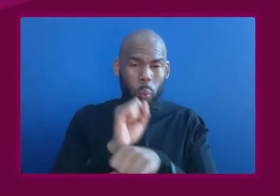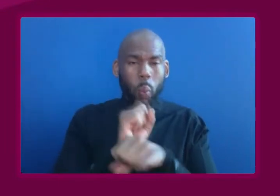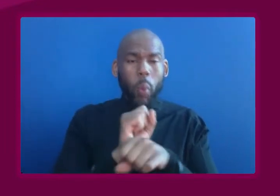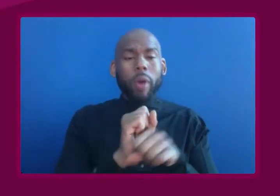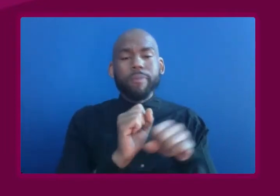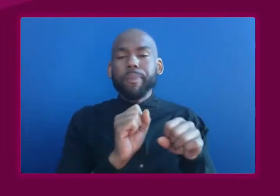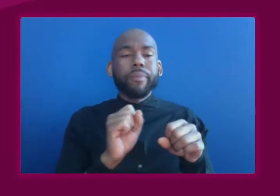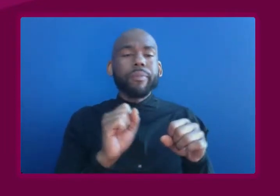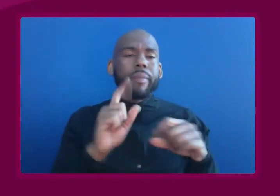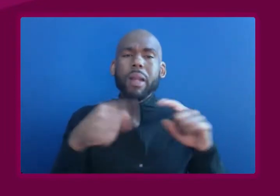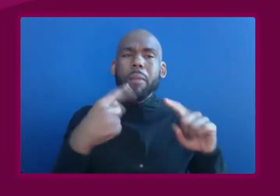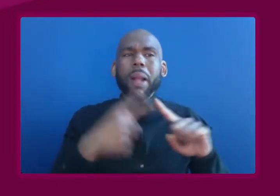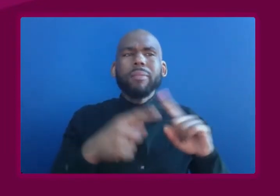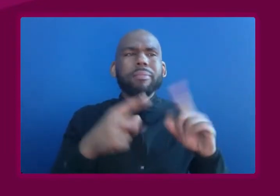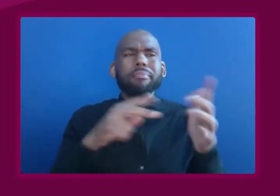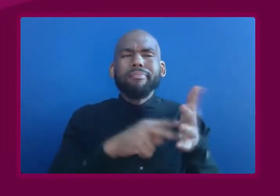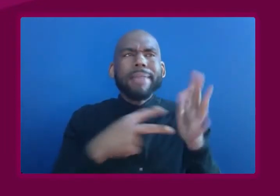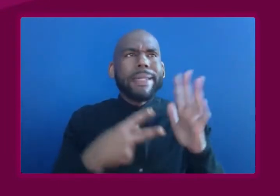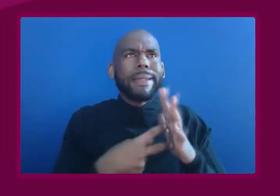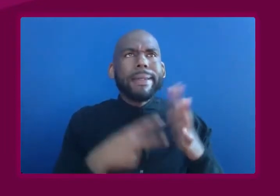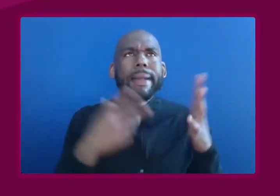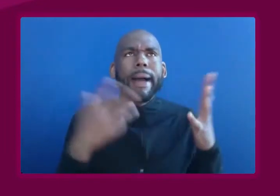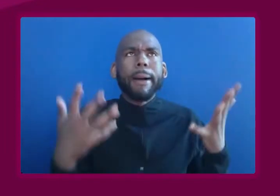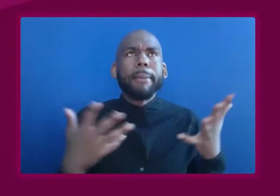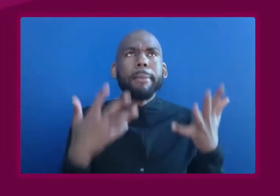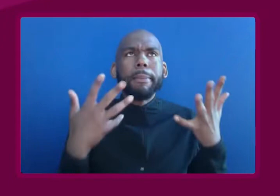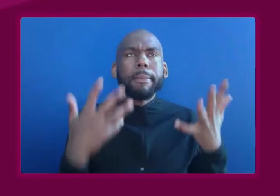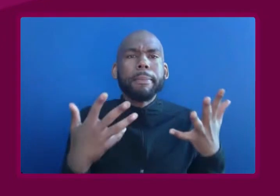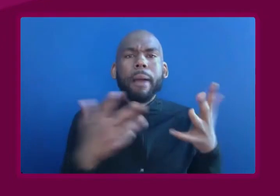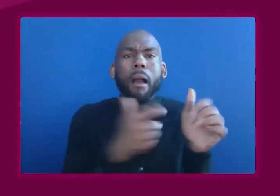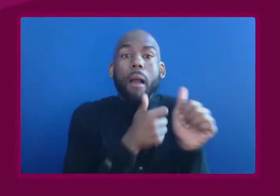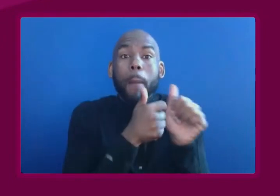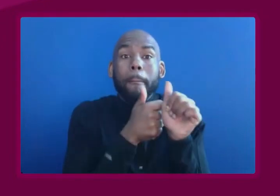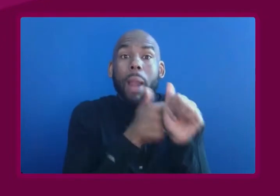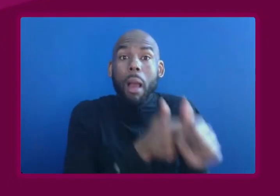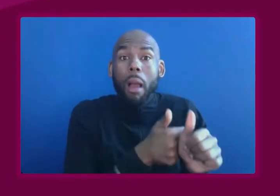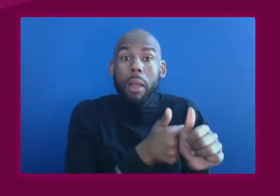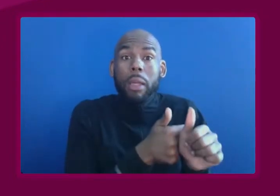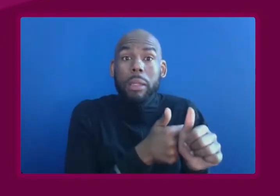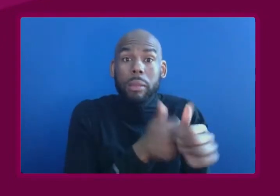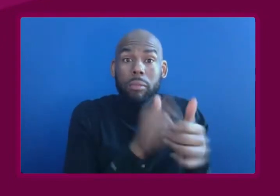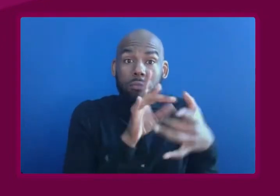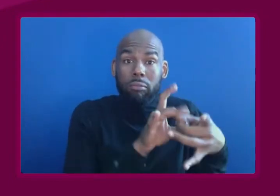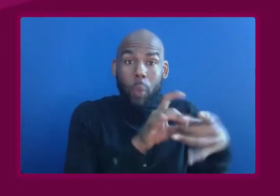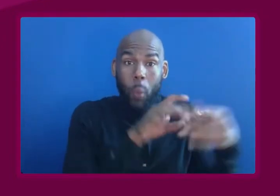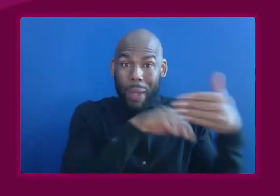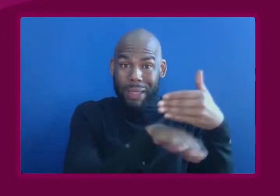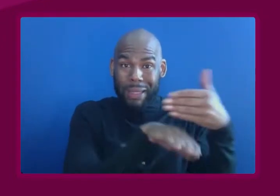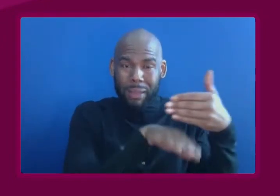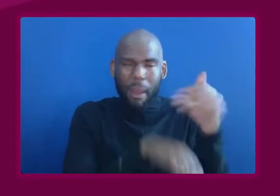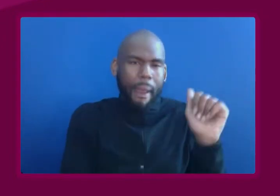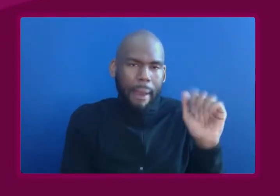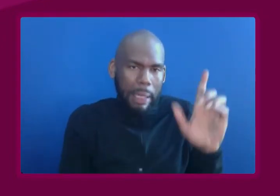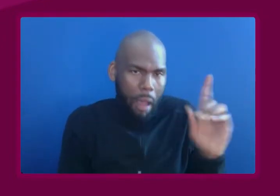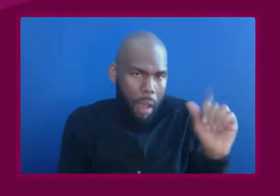it means in order to be compliant with accessibility, and specifically with the ADA.